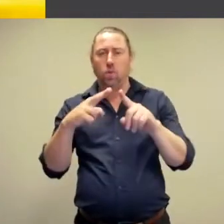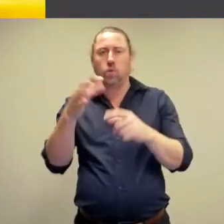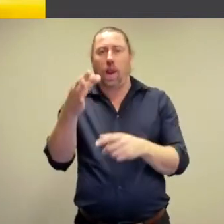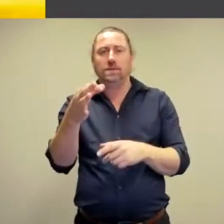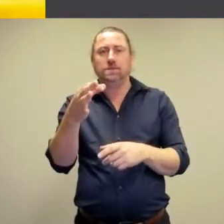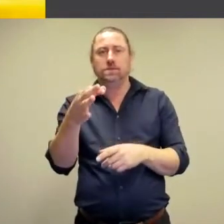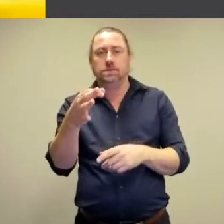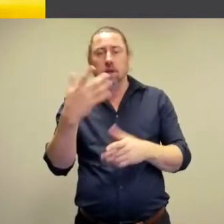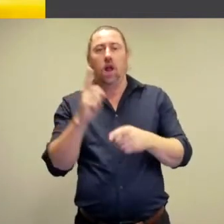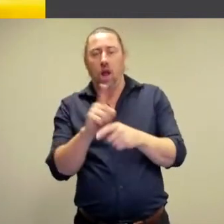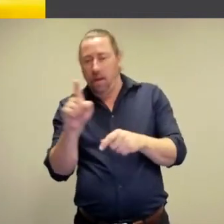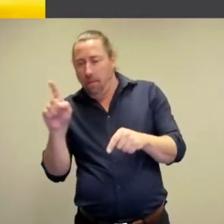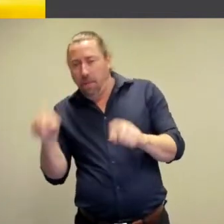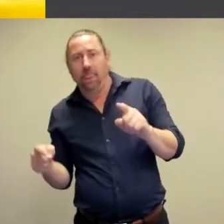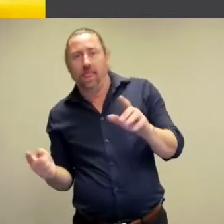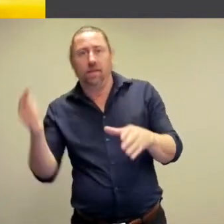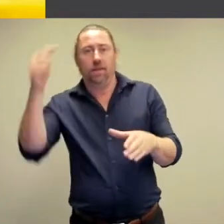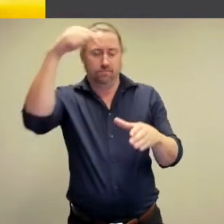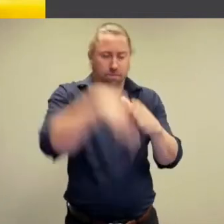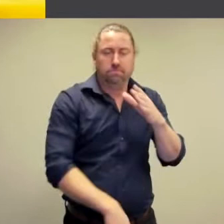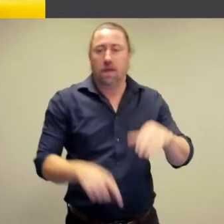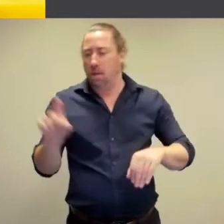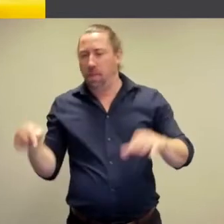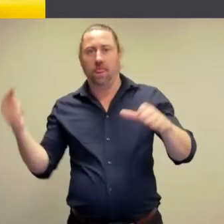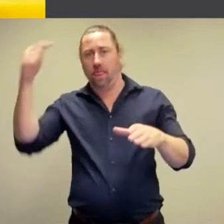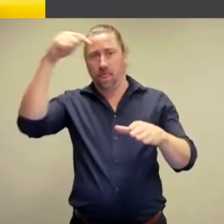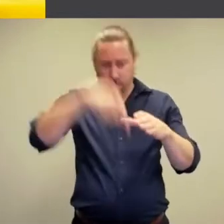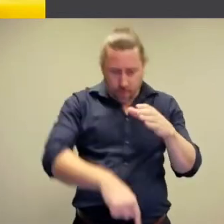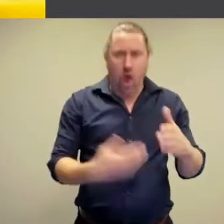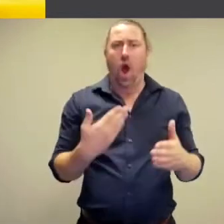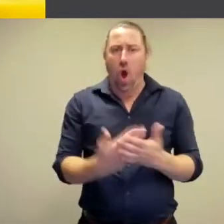on the concrete,